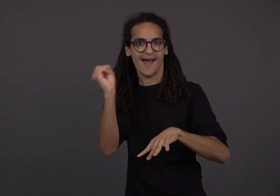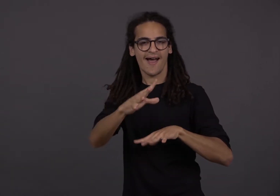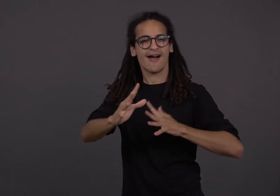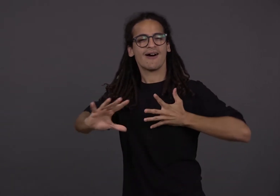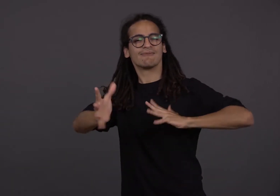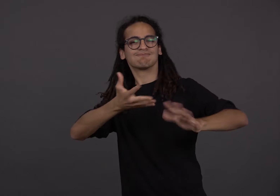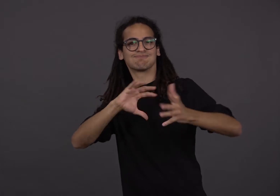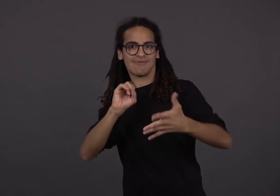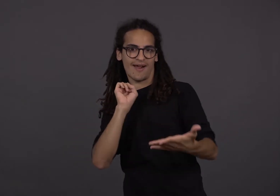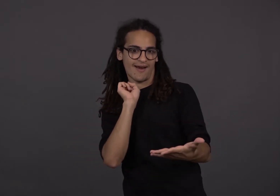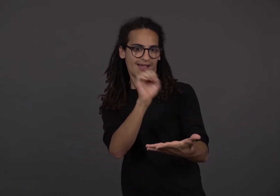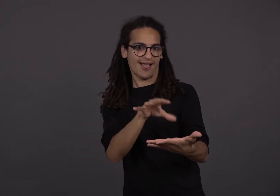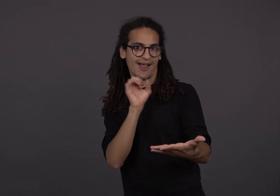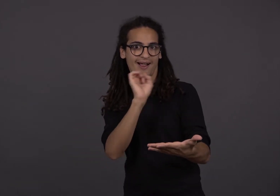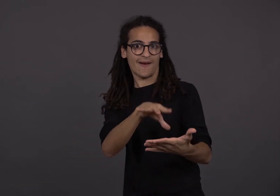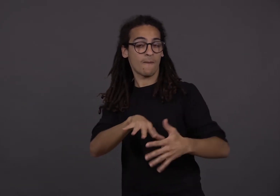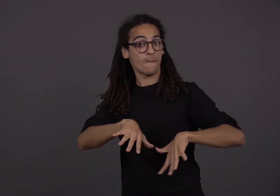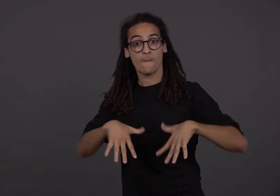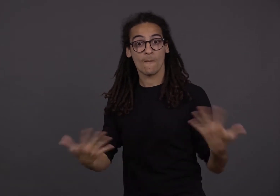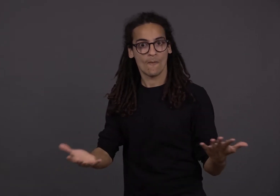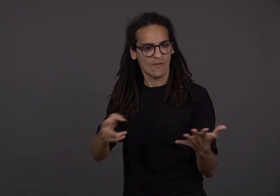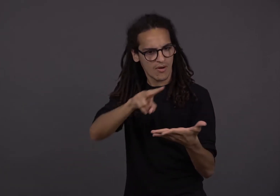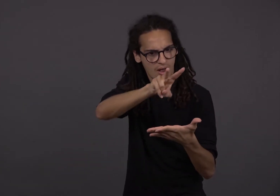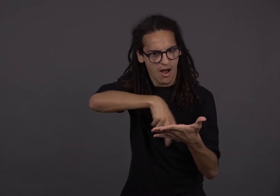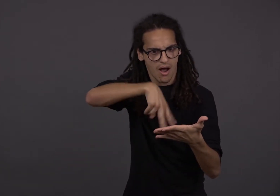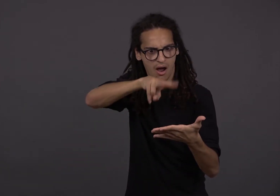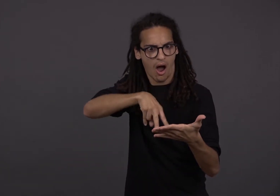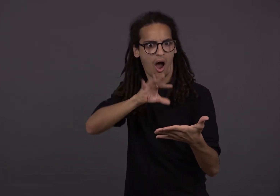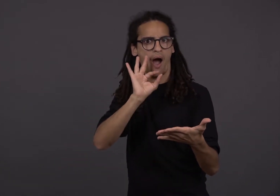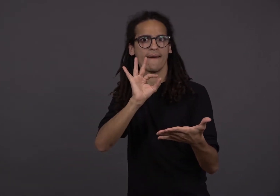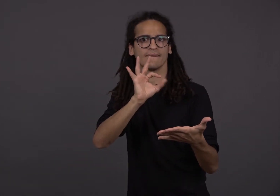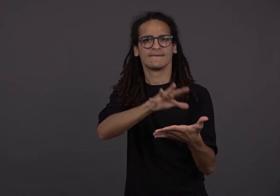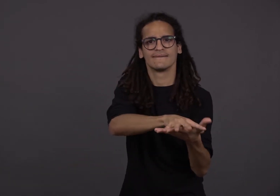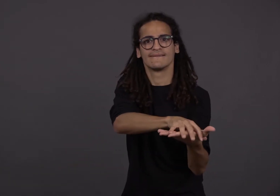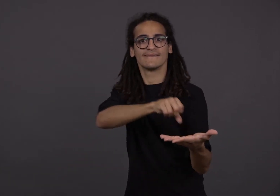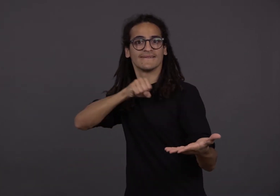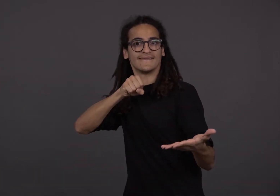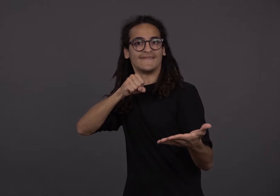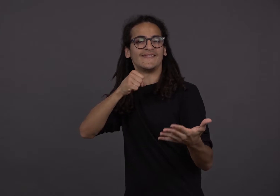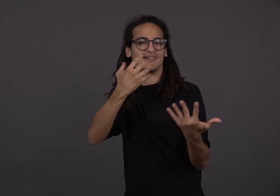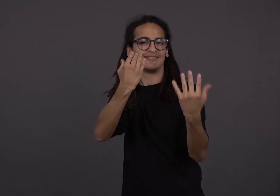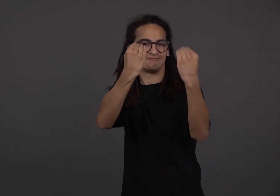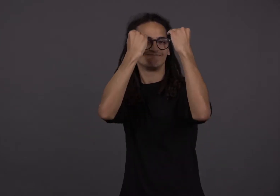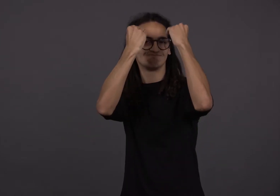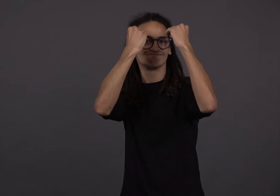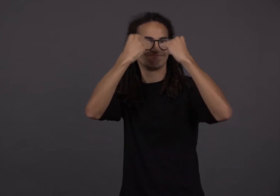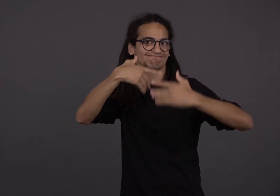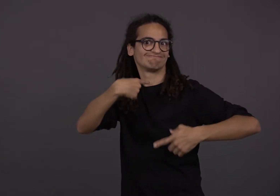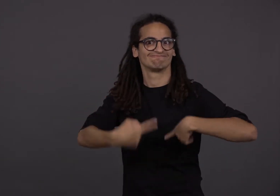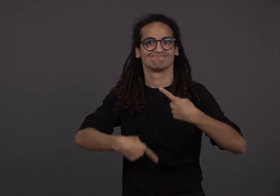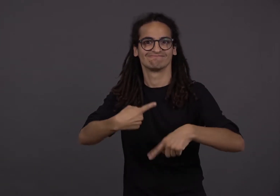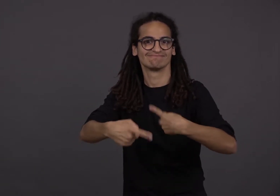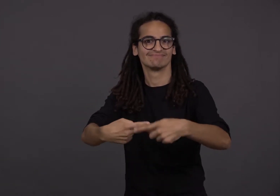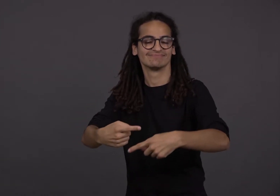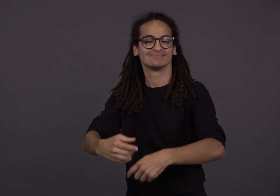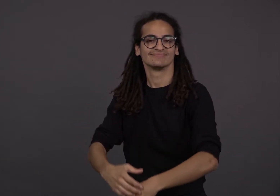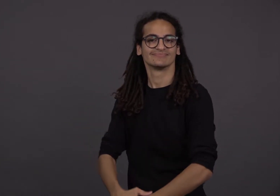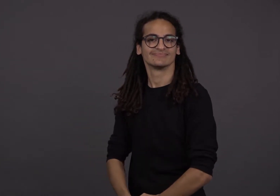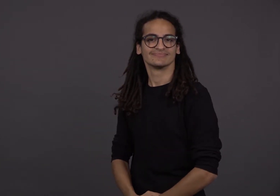share signed stories and resources to read, interact, and learn.